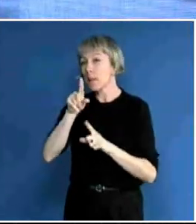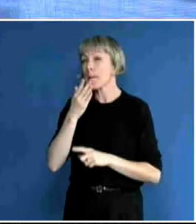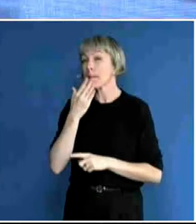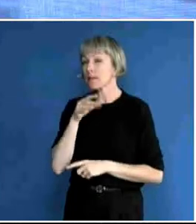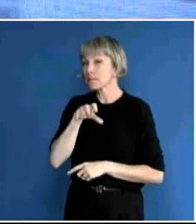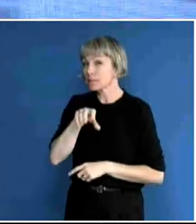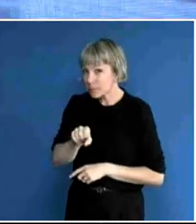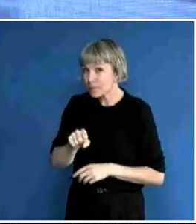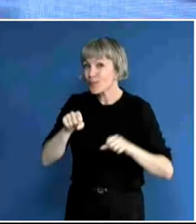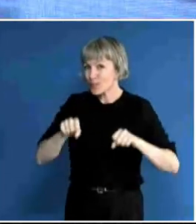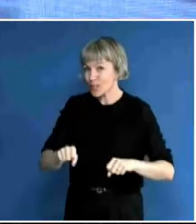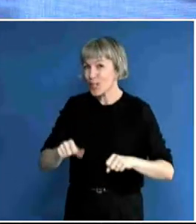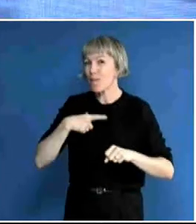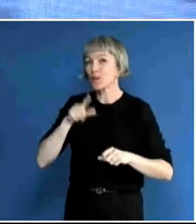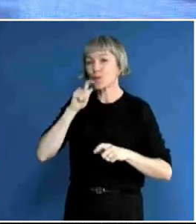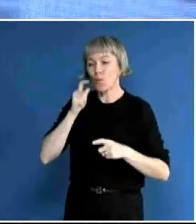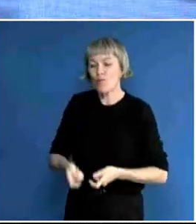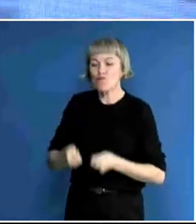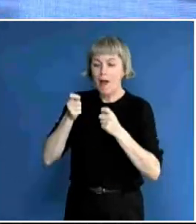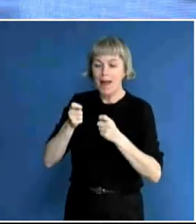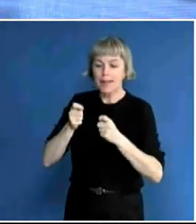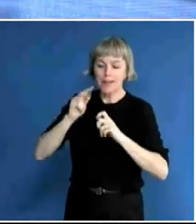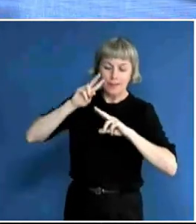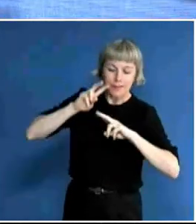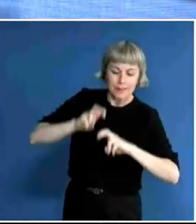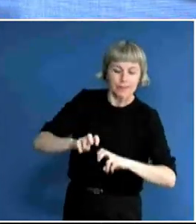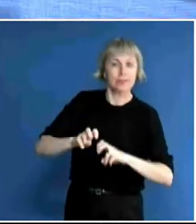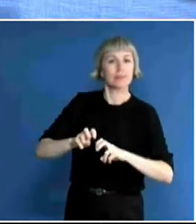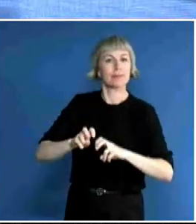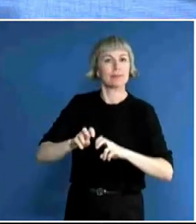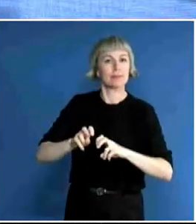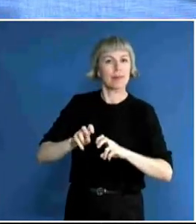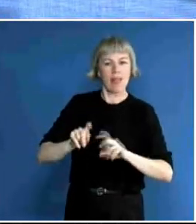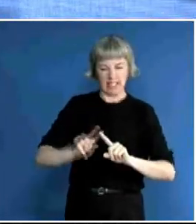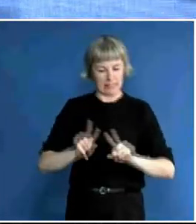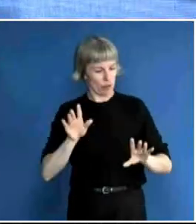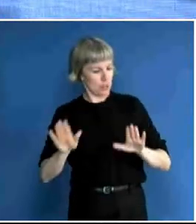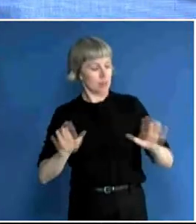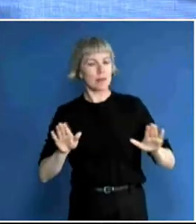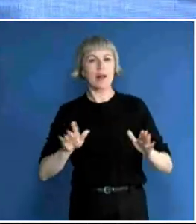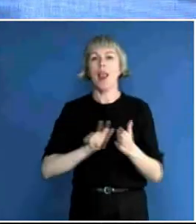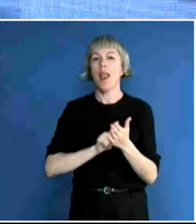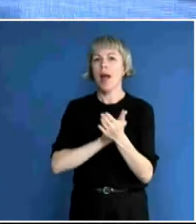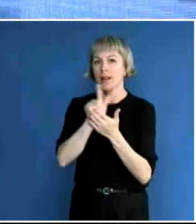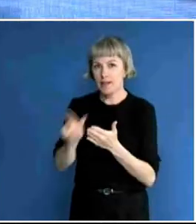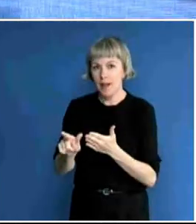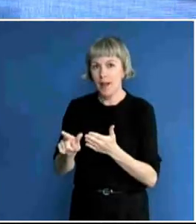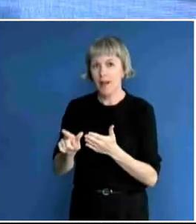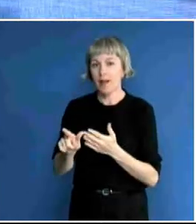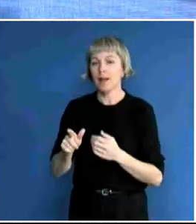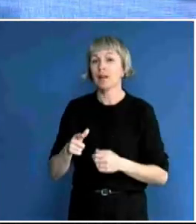history with the officers from the Arriba Group when they come tomorrow.